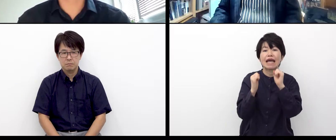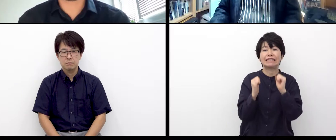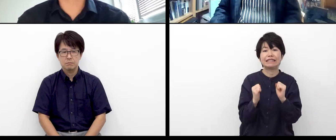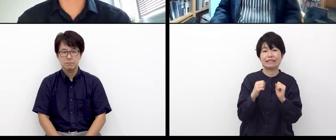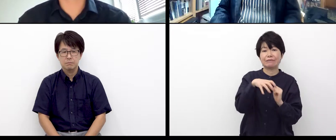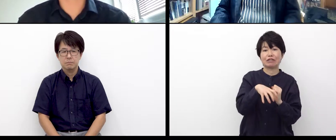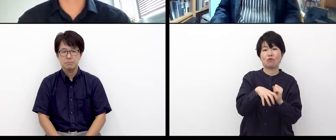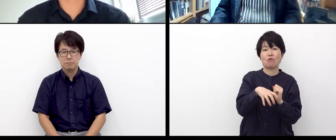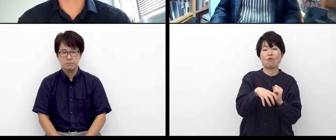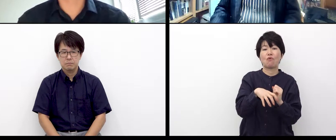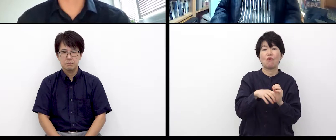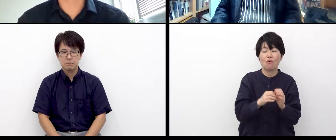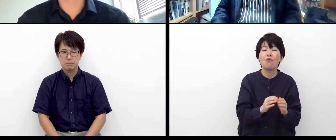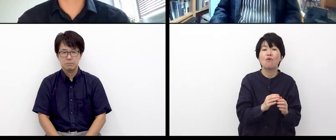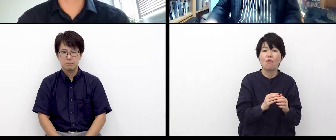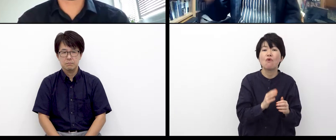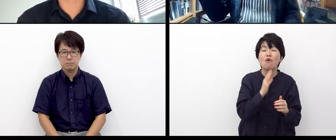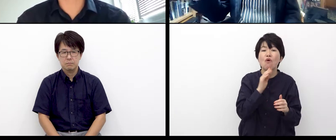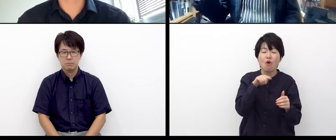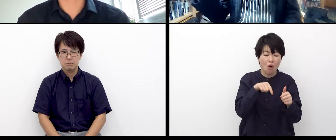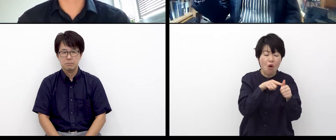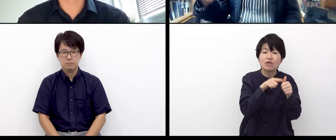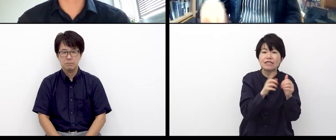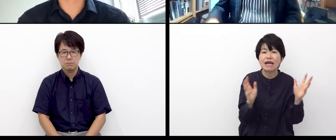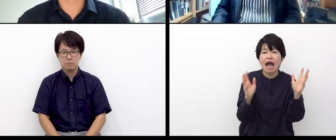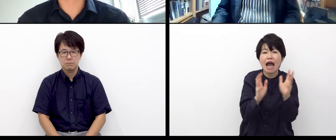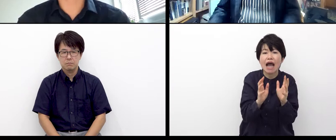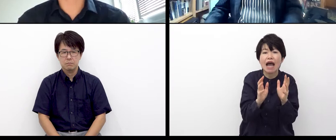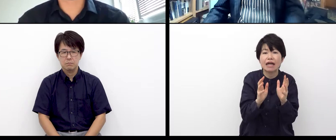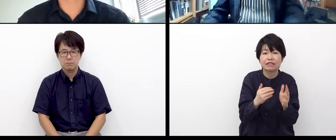and a home or a place where persons concerned can gather together.